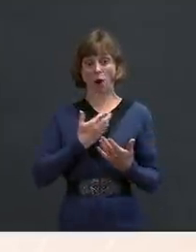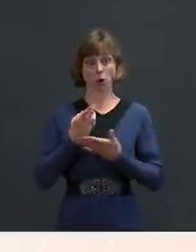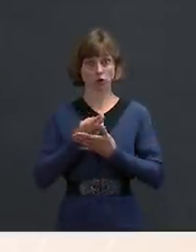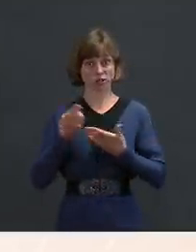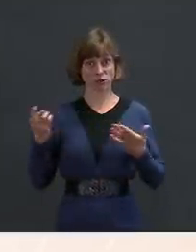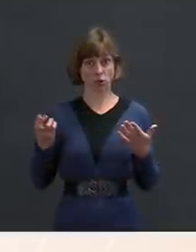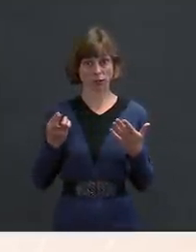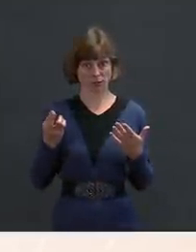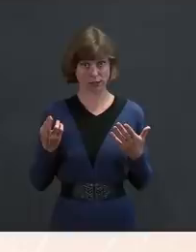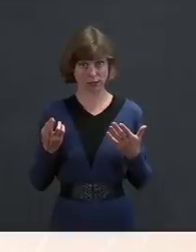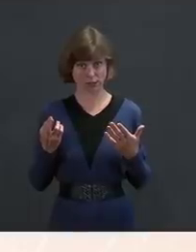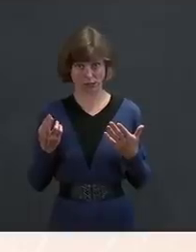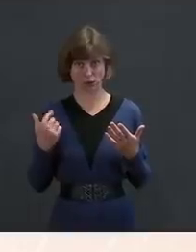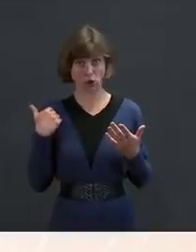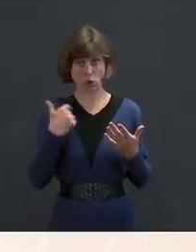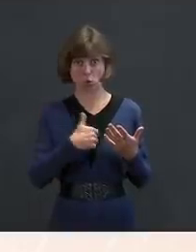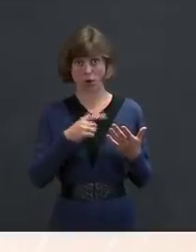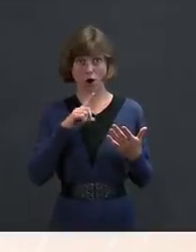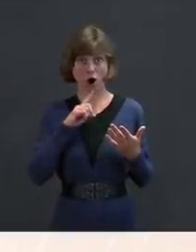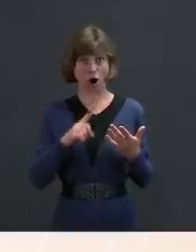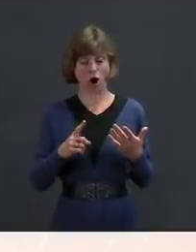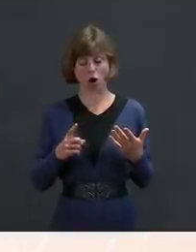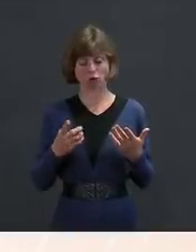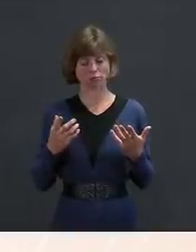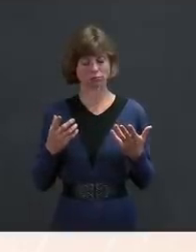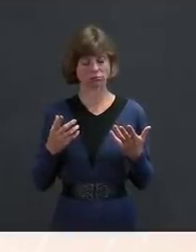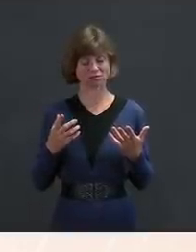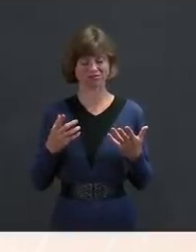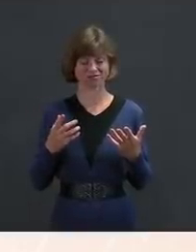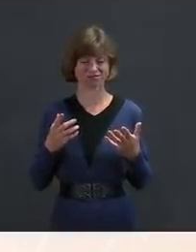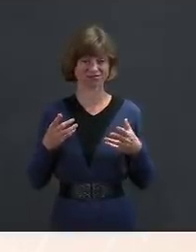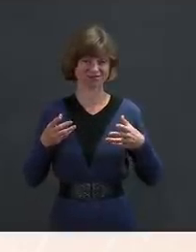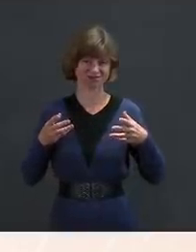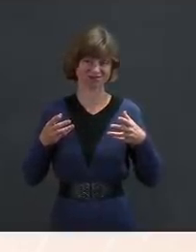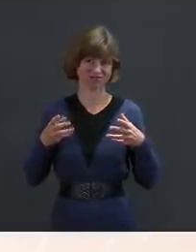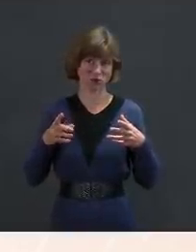we are flooding the space with that critical message.